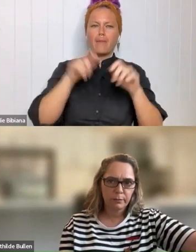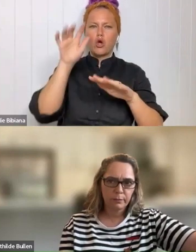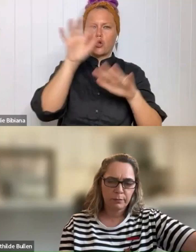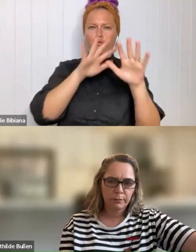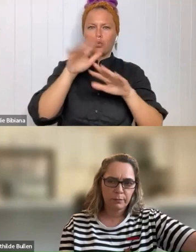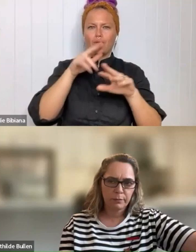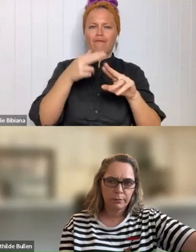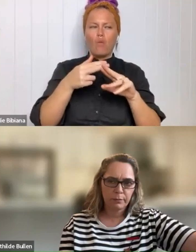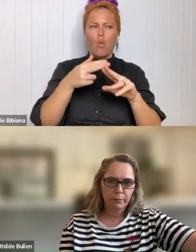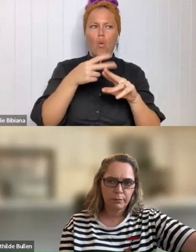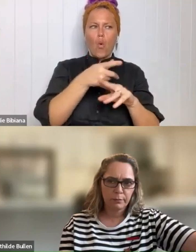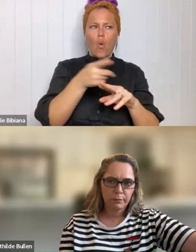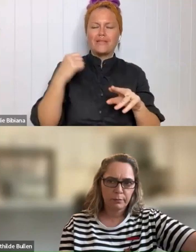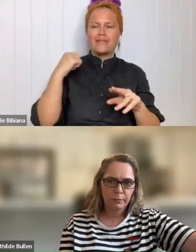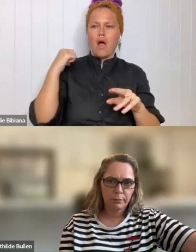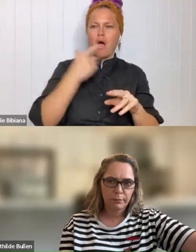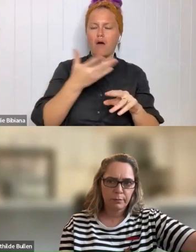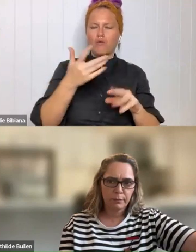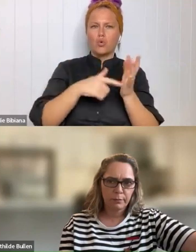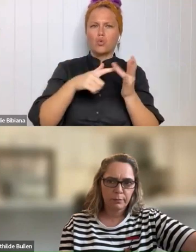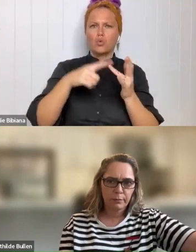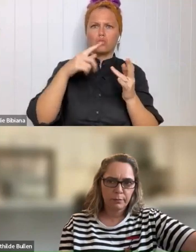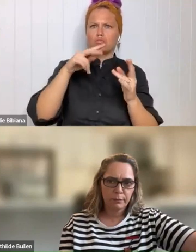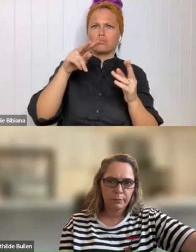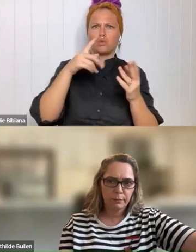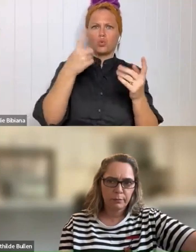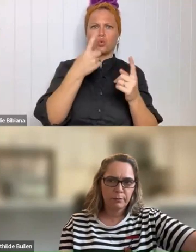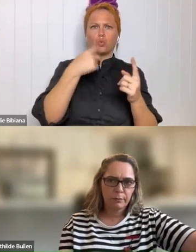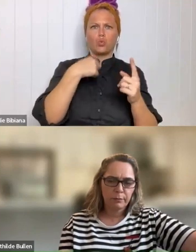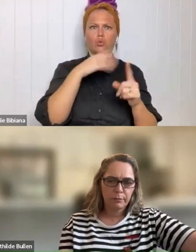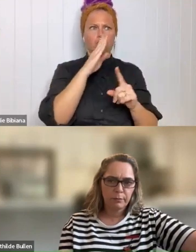think about who who are my reporting to walk, heard Can I